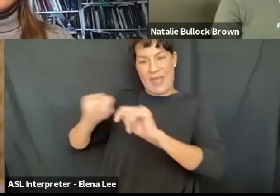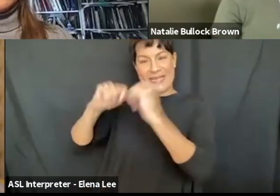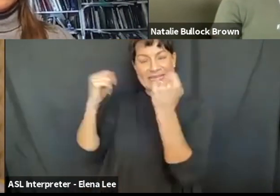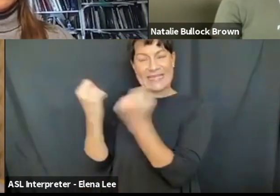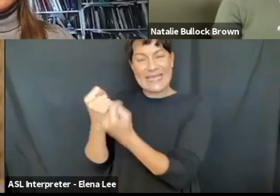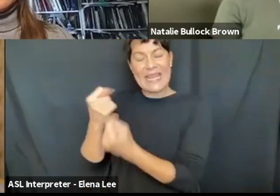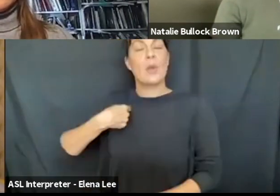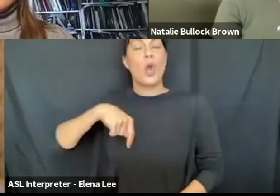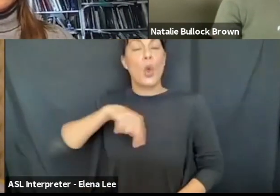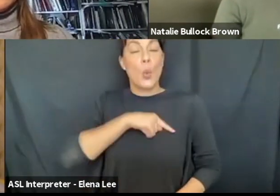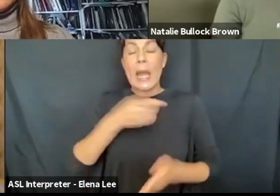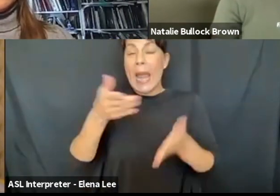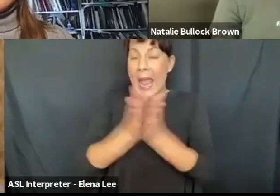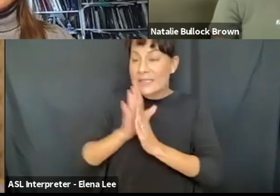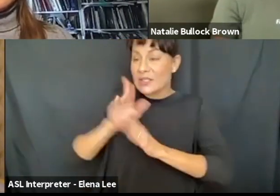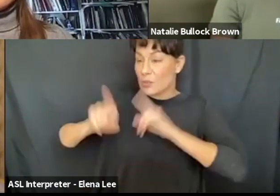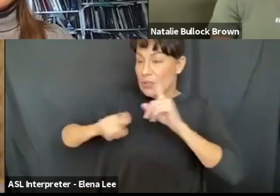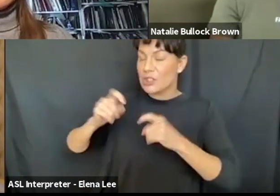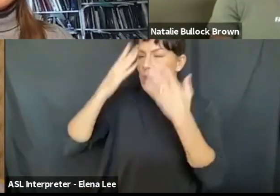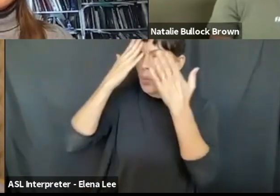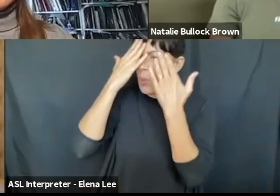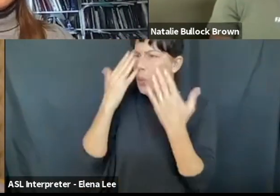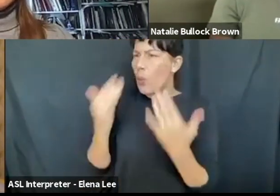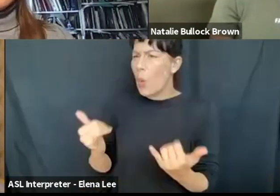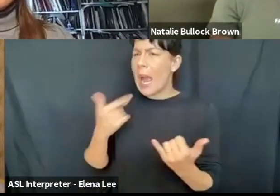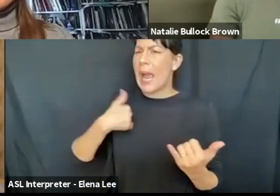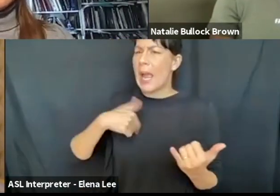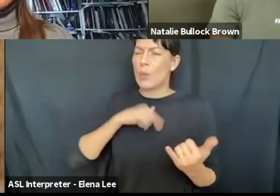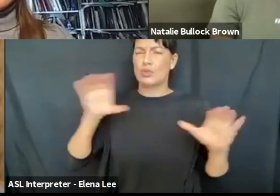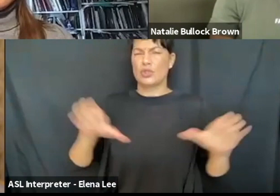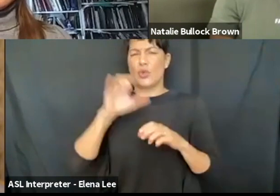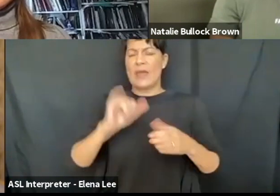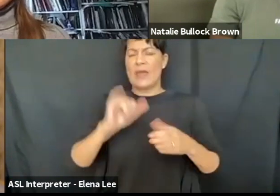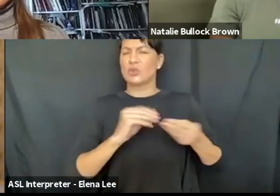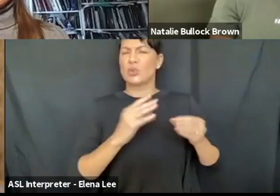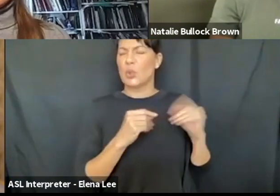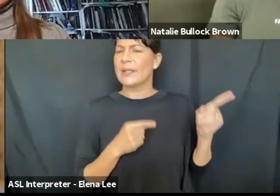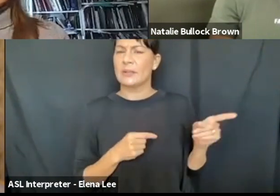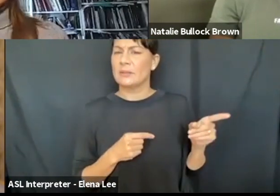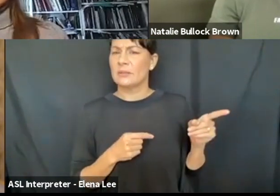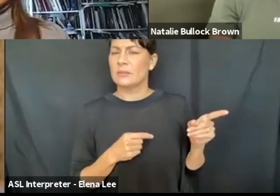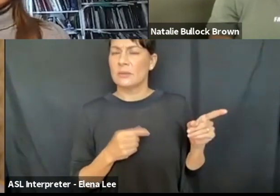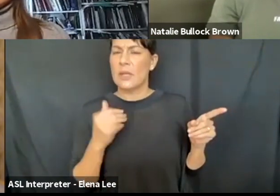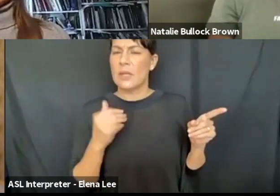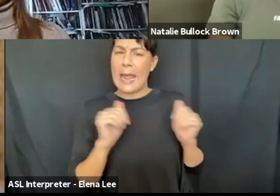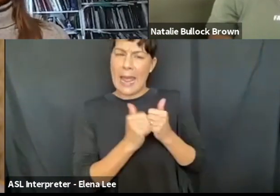about why we are gonna do a certain story. How are we gonna get into it?